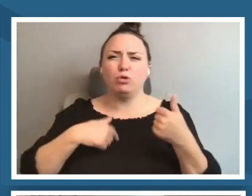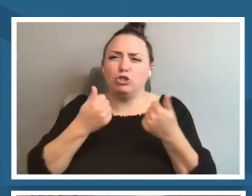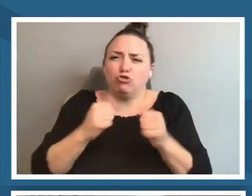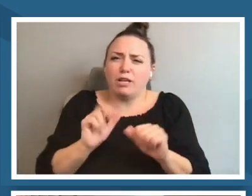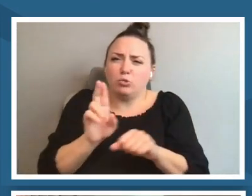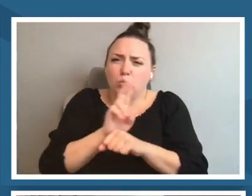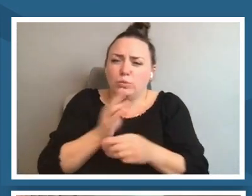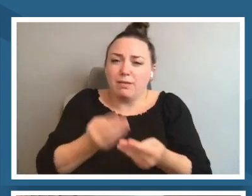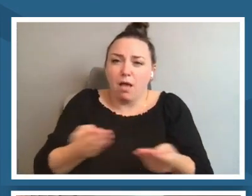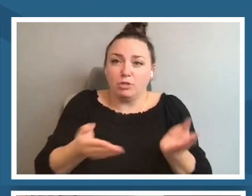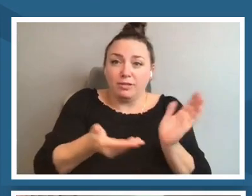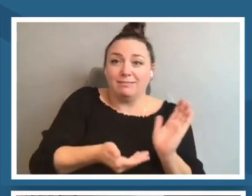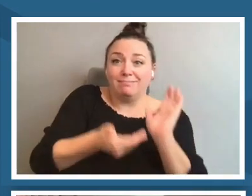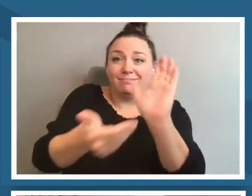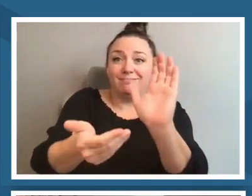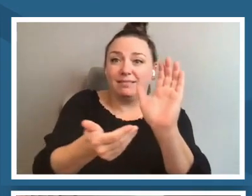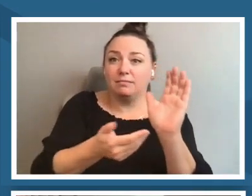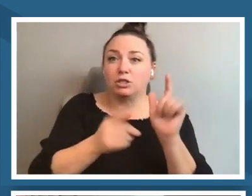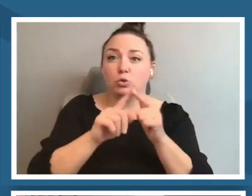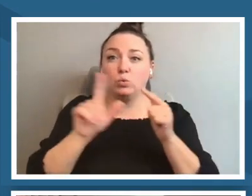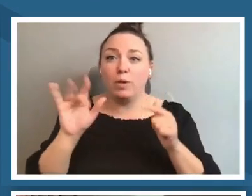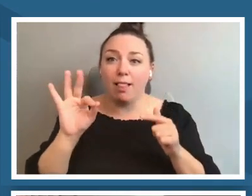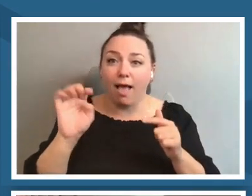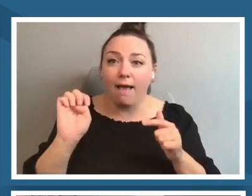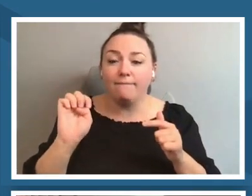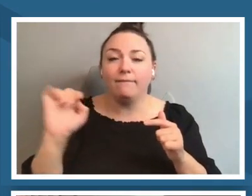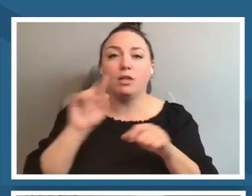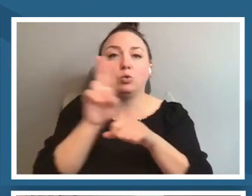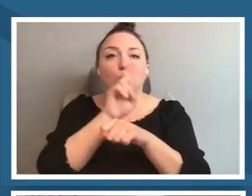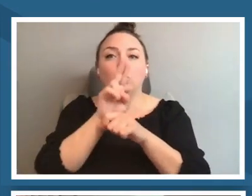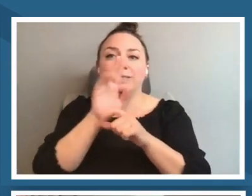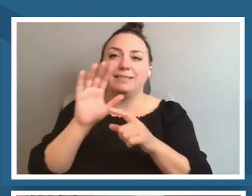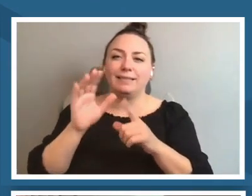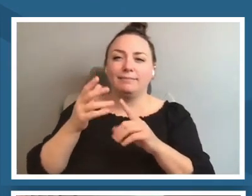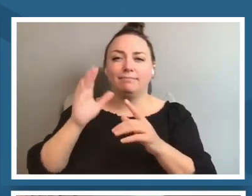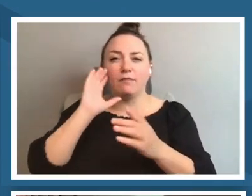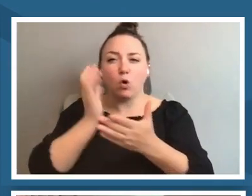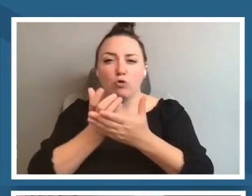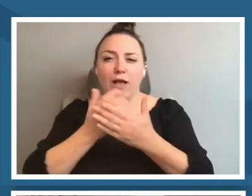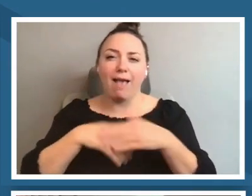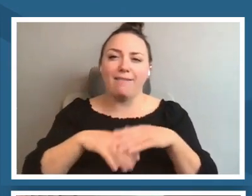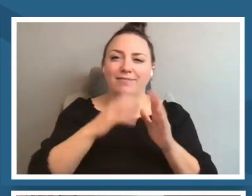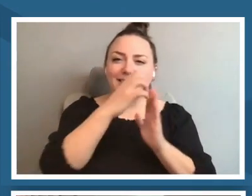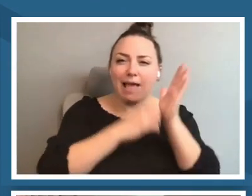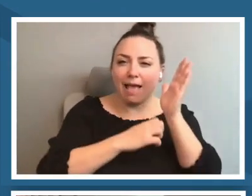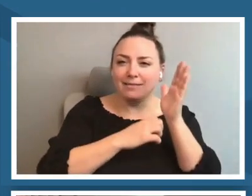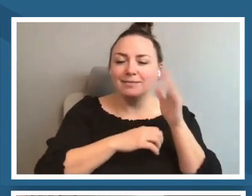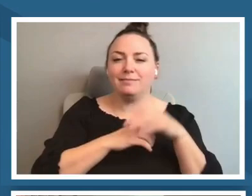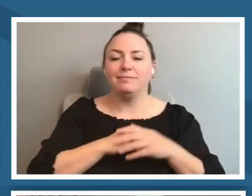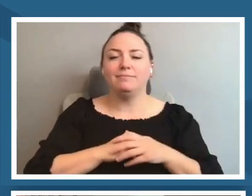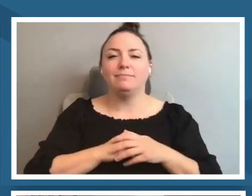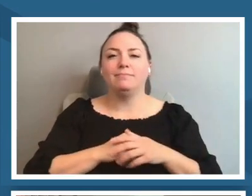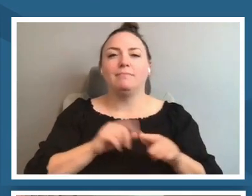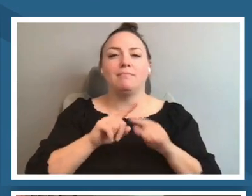know contextual photographs um text etc but when confirmed with an